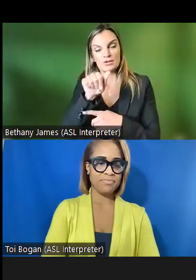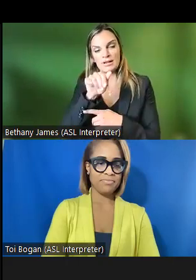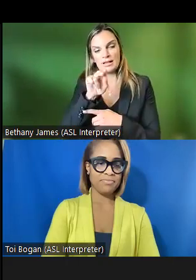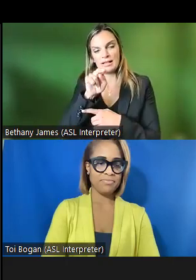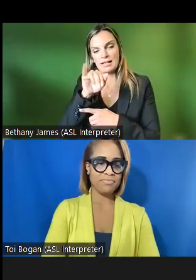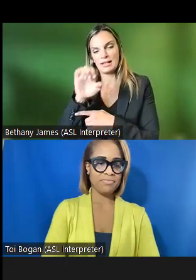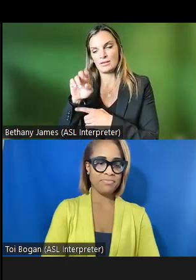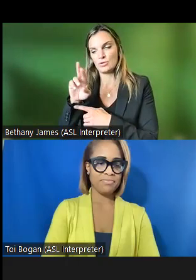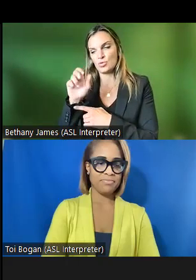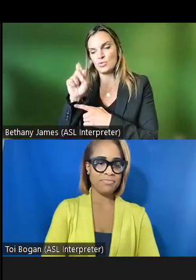Personal use items.